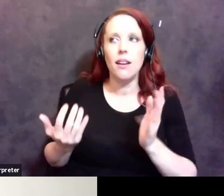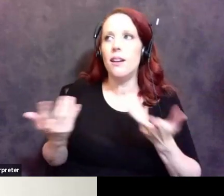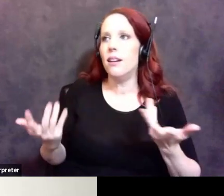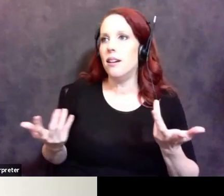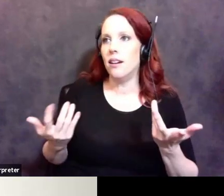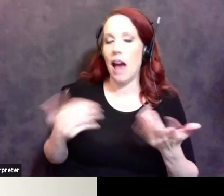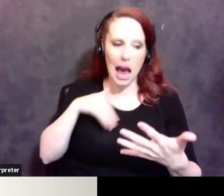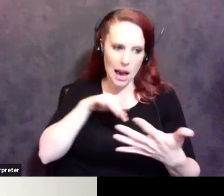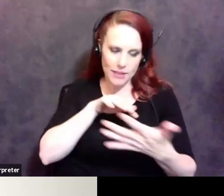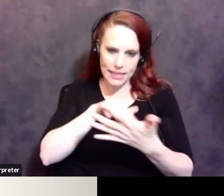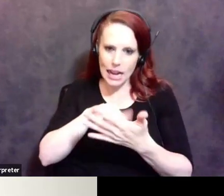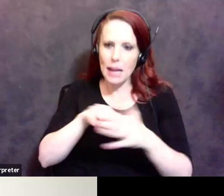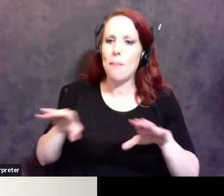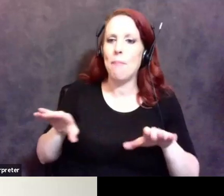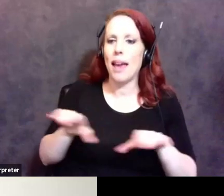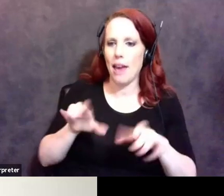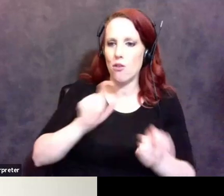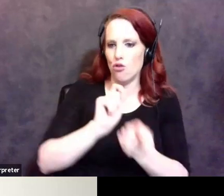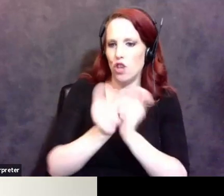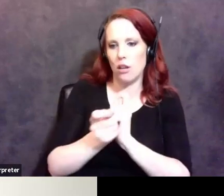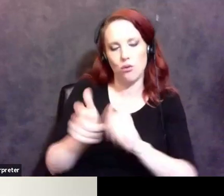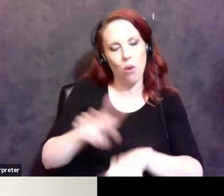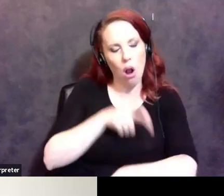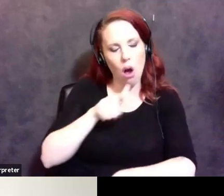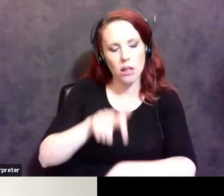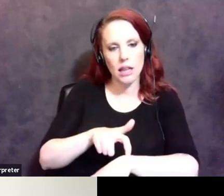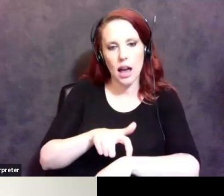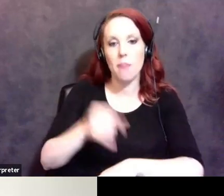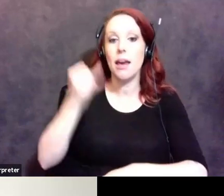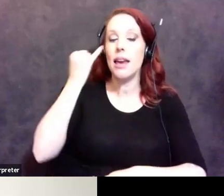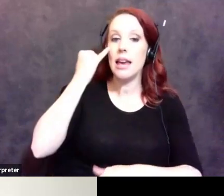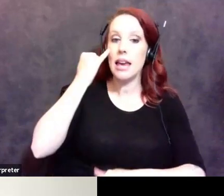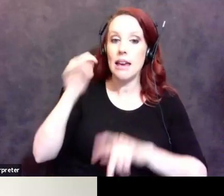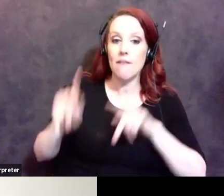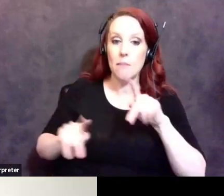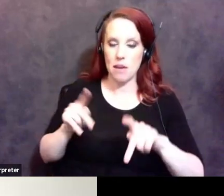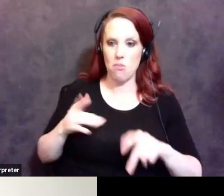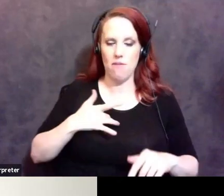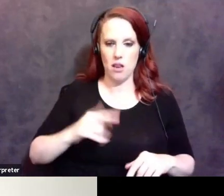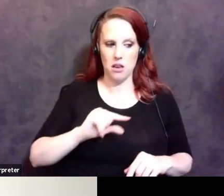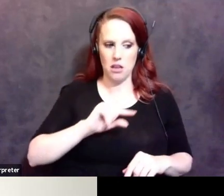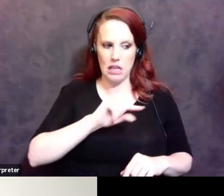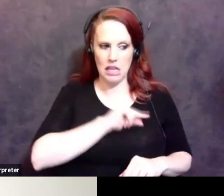behavior change for a long time and if people get a point of feeling guilty or shame, guilt